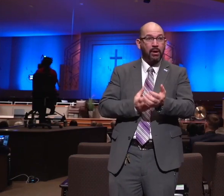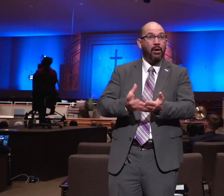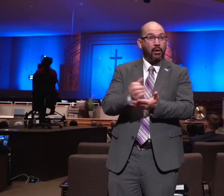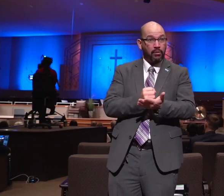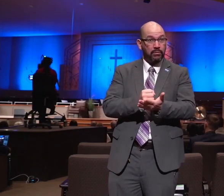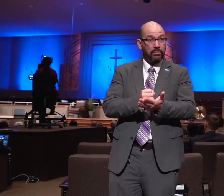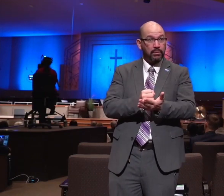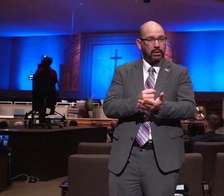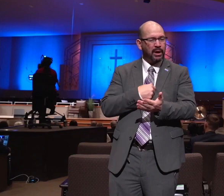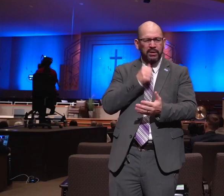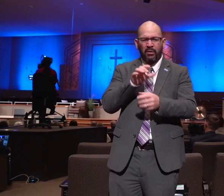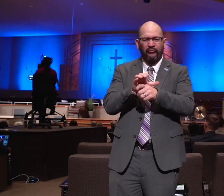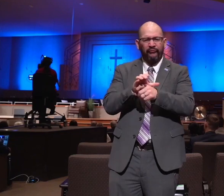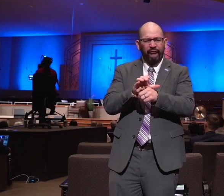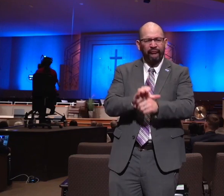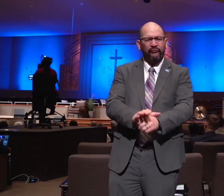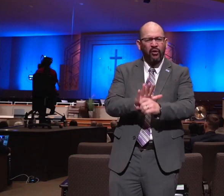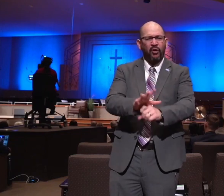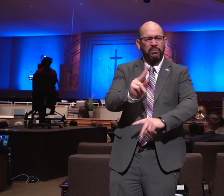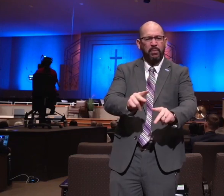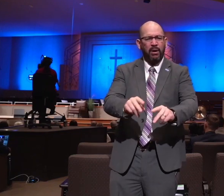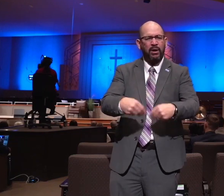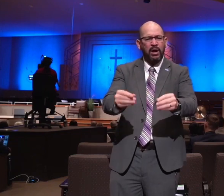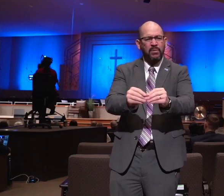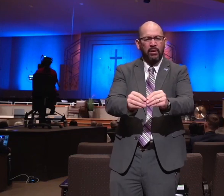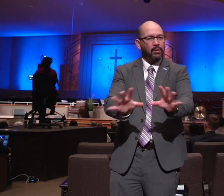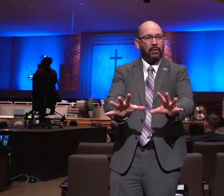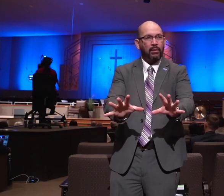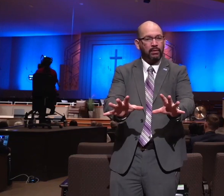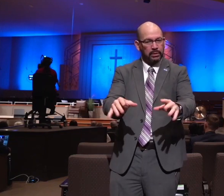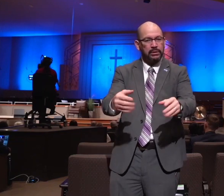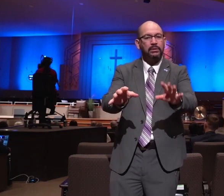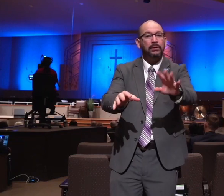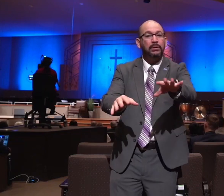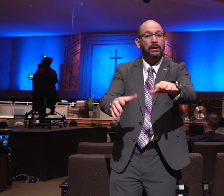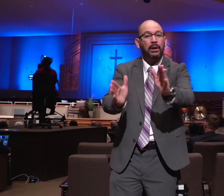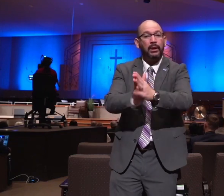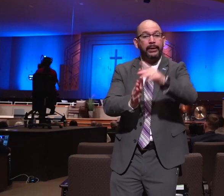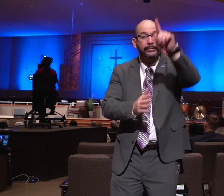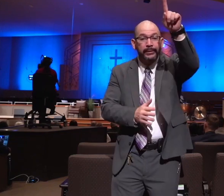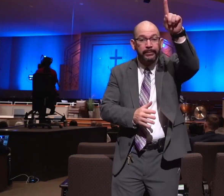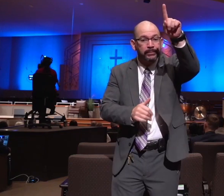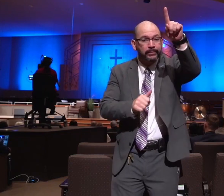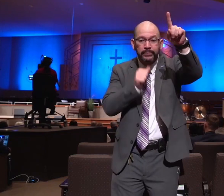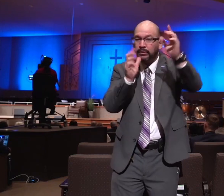God just ask God what he wants you to give